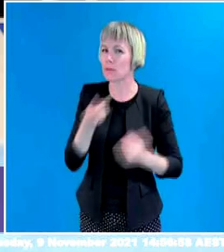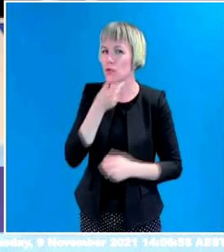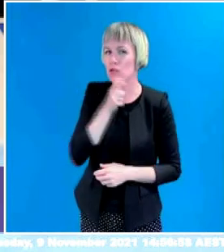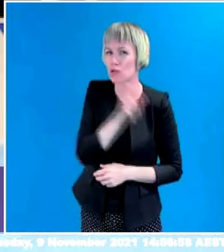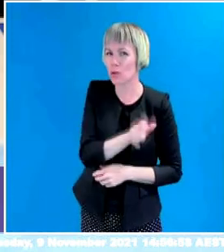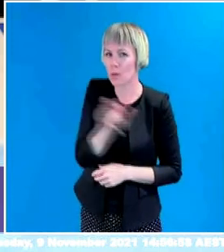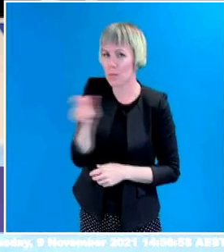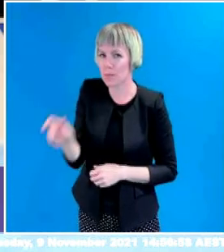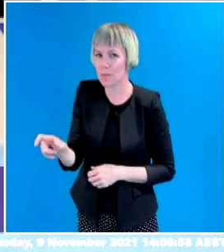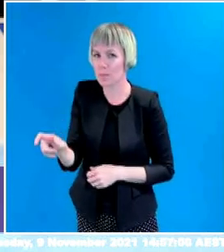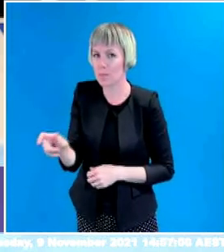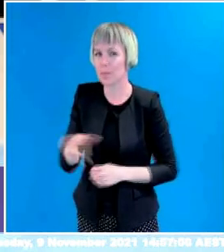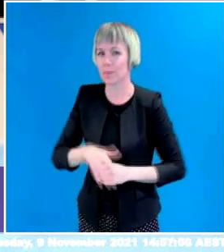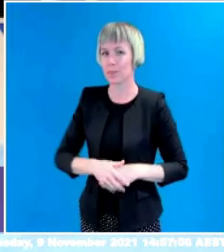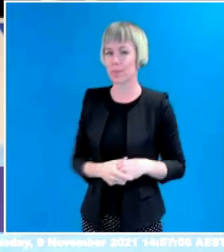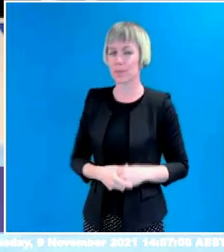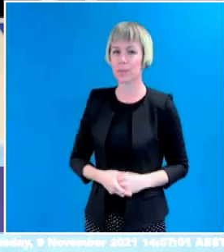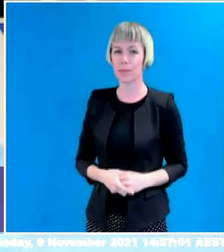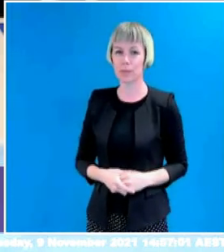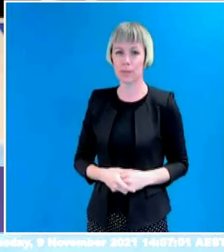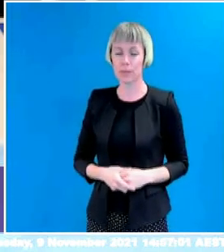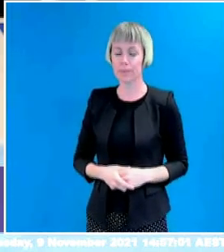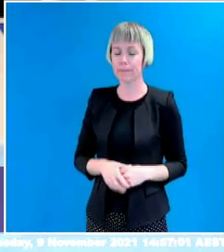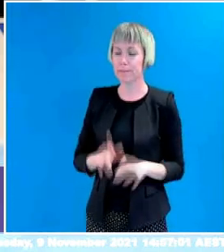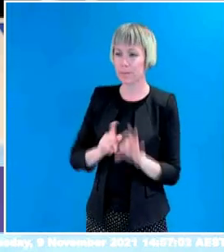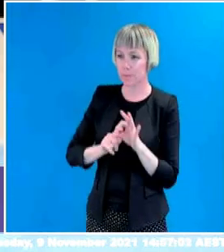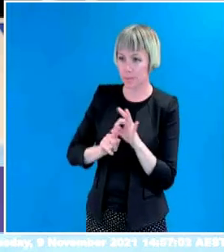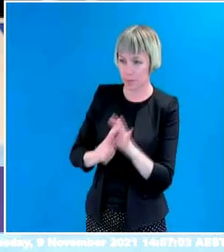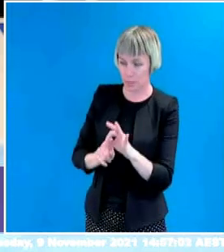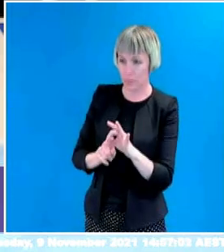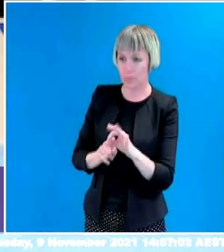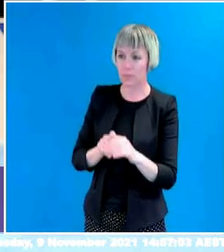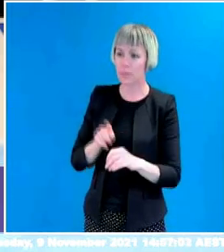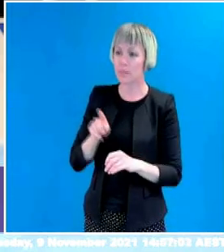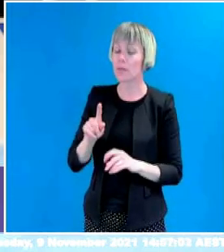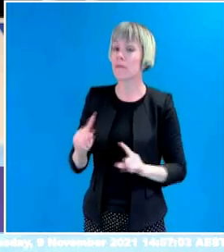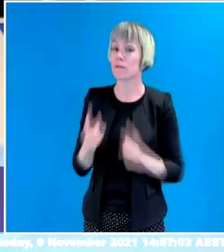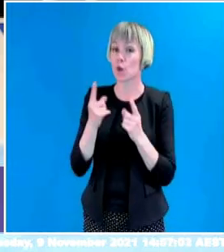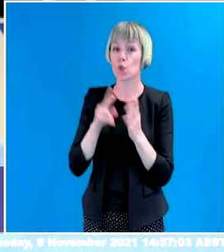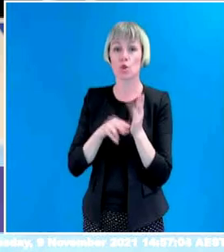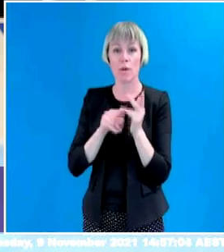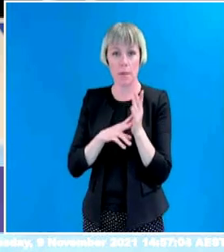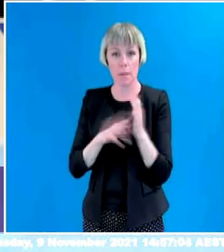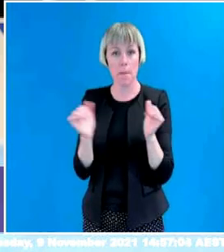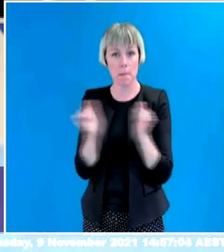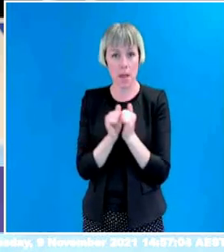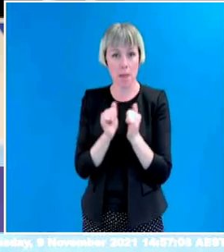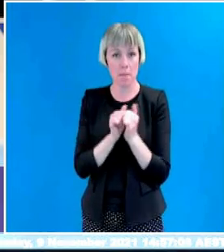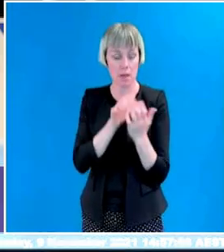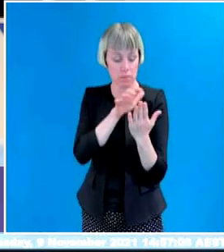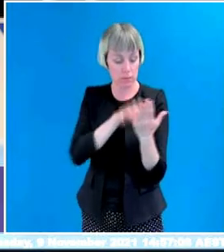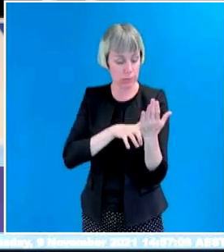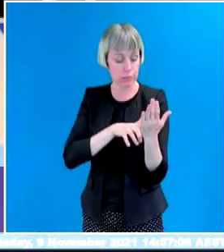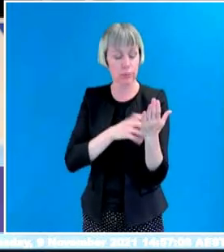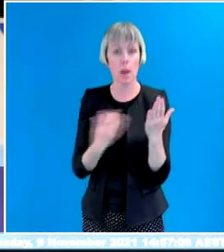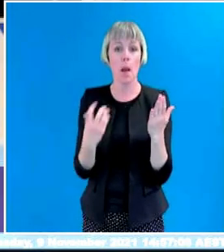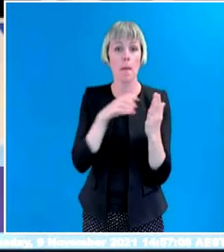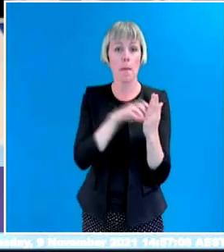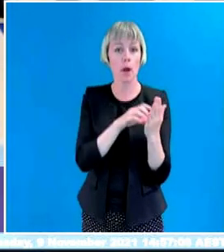You have said in the paper of 1 November at paragraph 13, that the